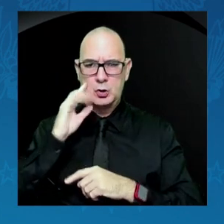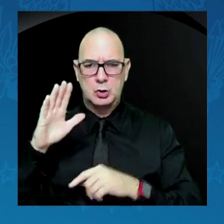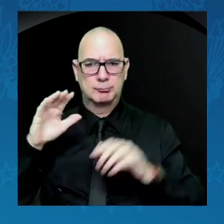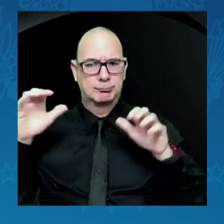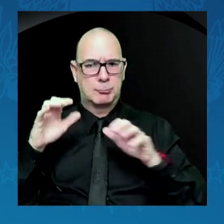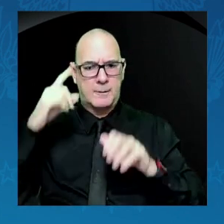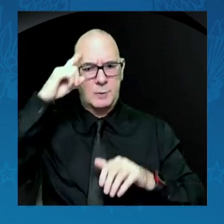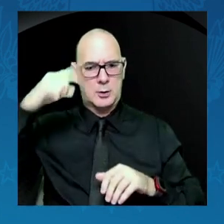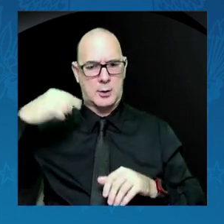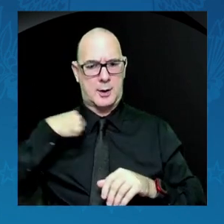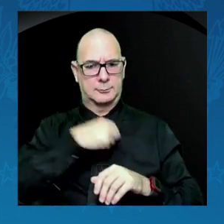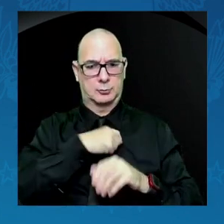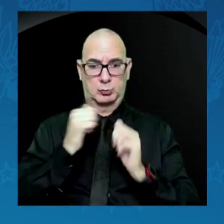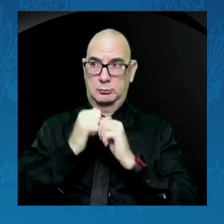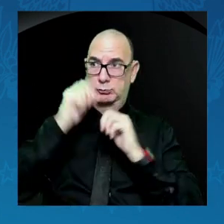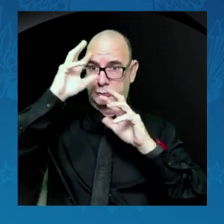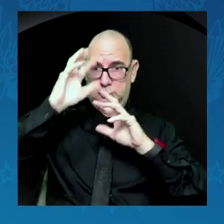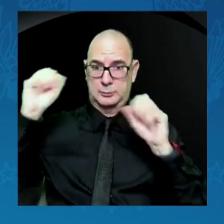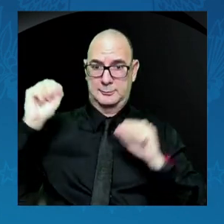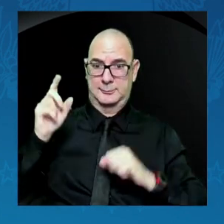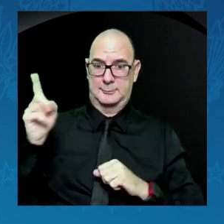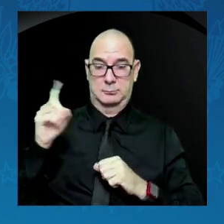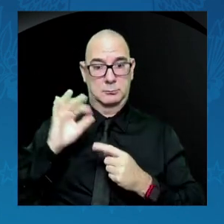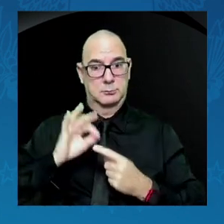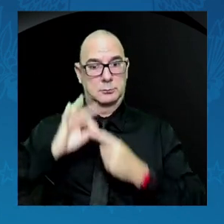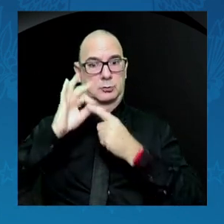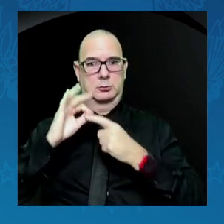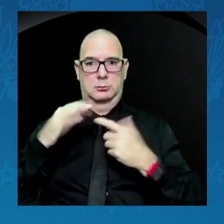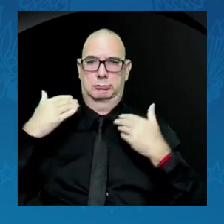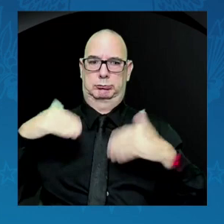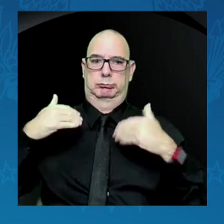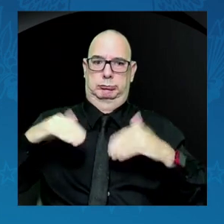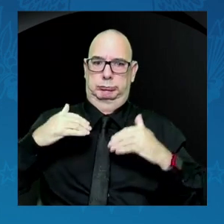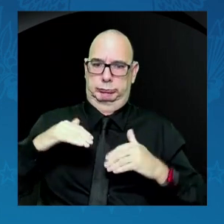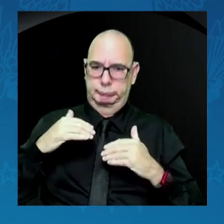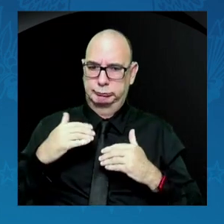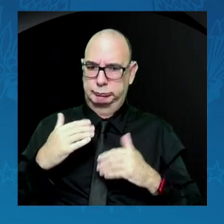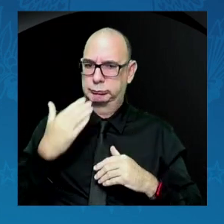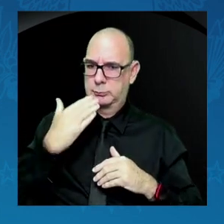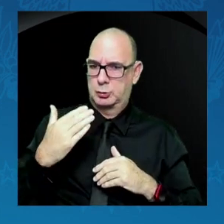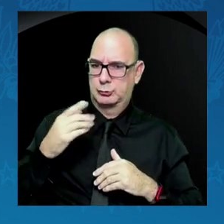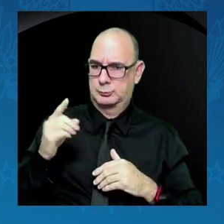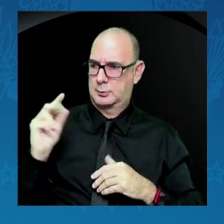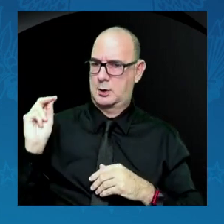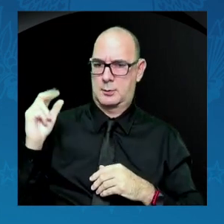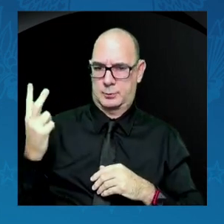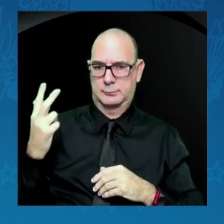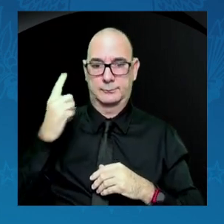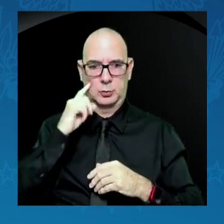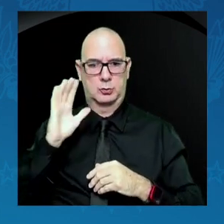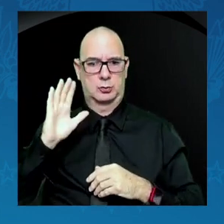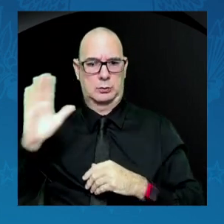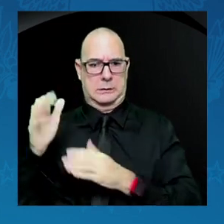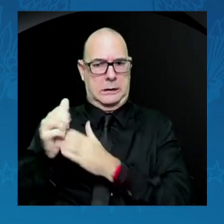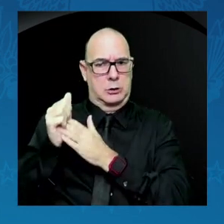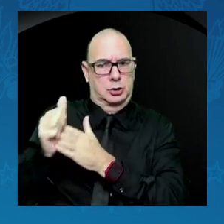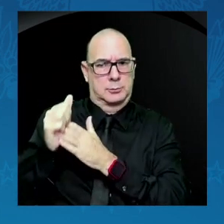I want to especially thank her today for her leadership on issues involving the National Space Council,